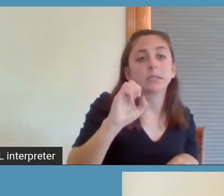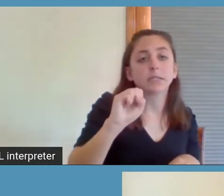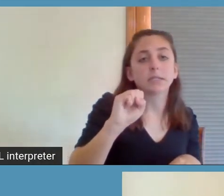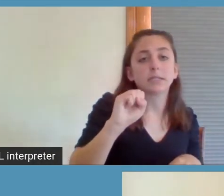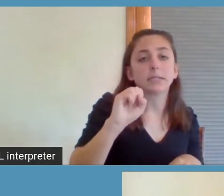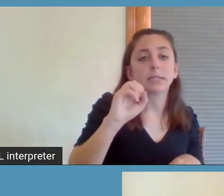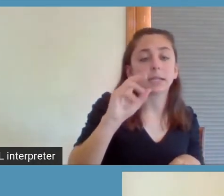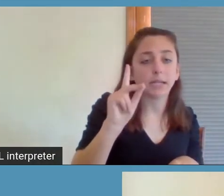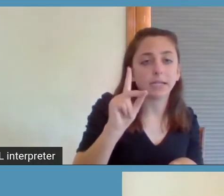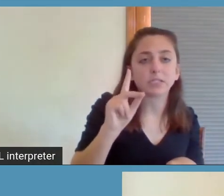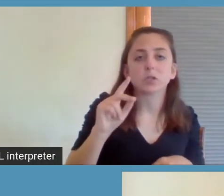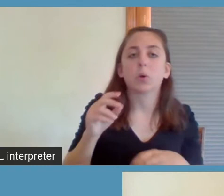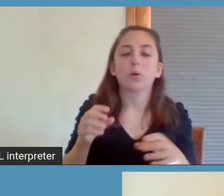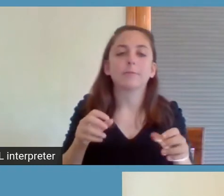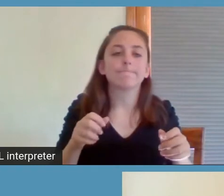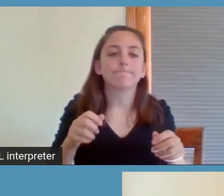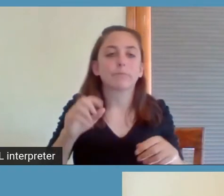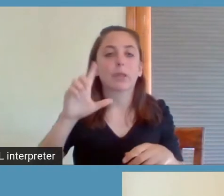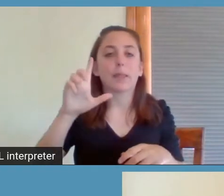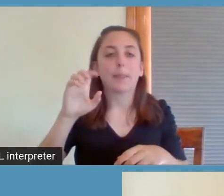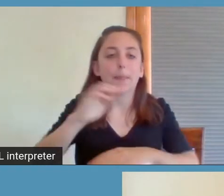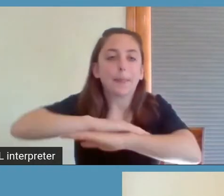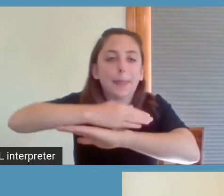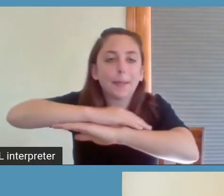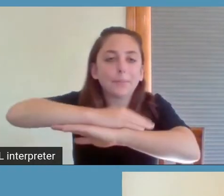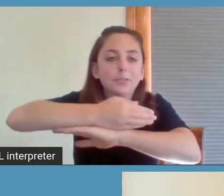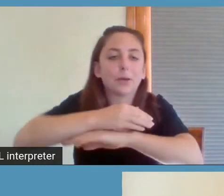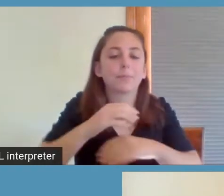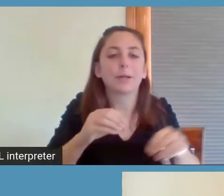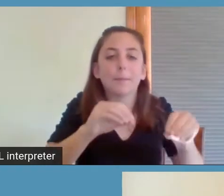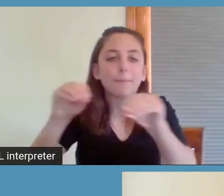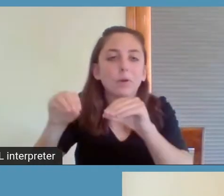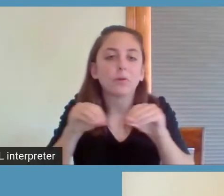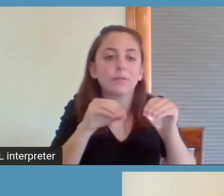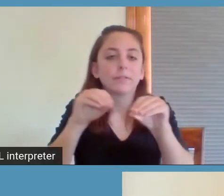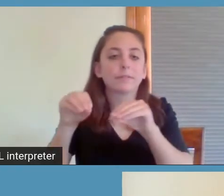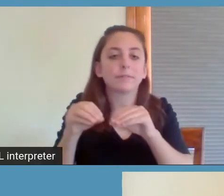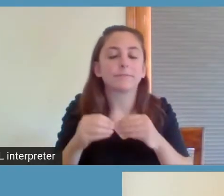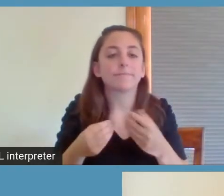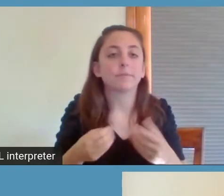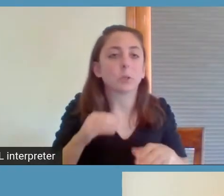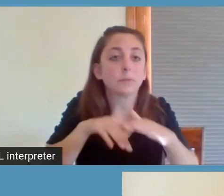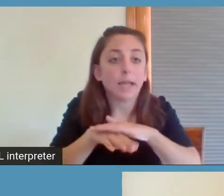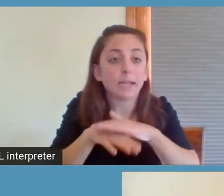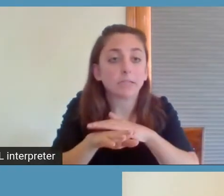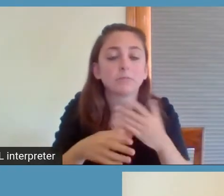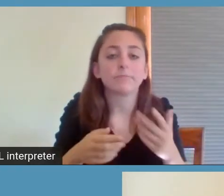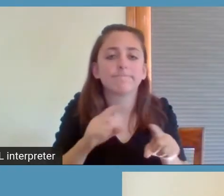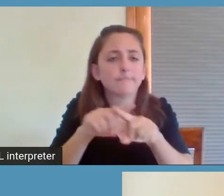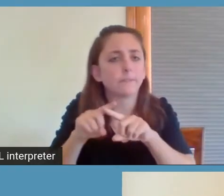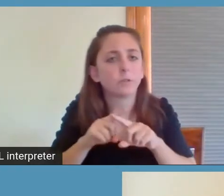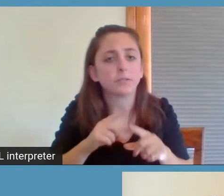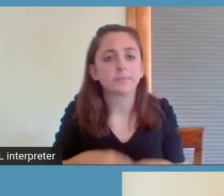of thing or is one preferred over the other in terms of access um i don't know how to eat um